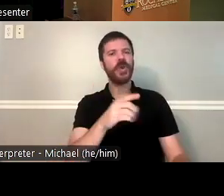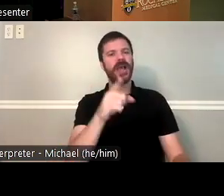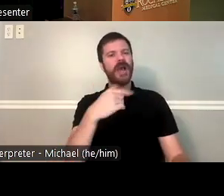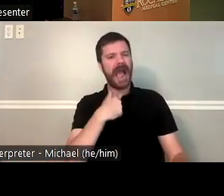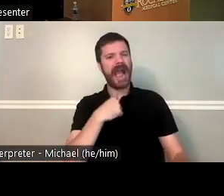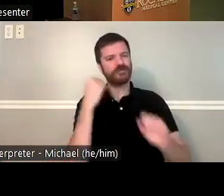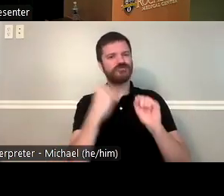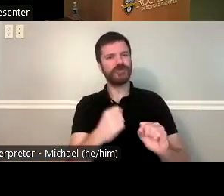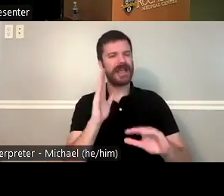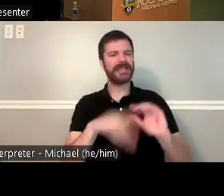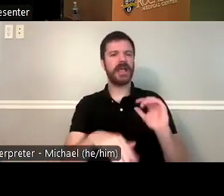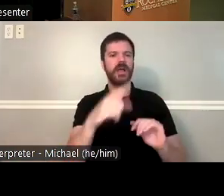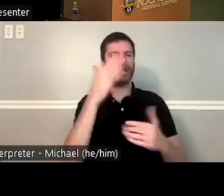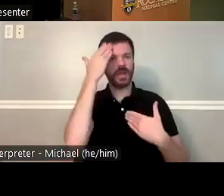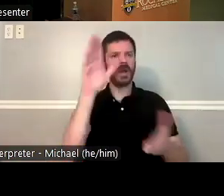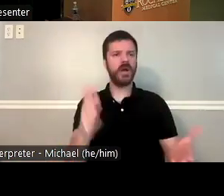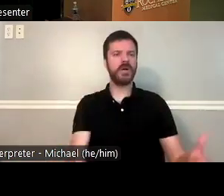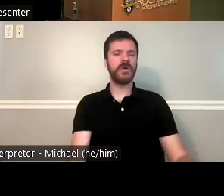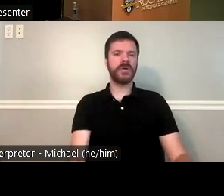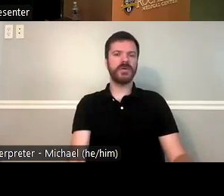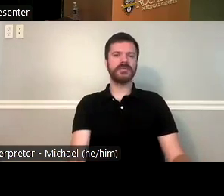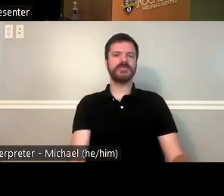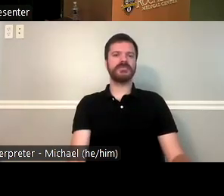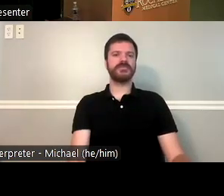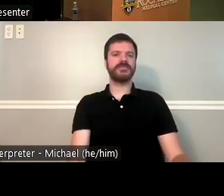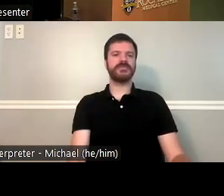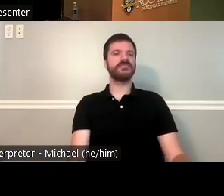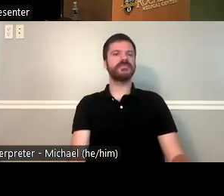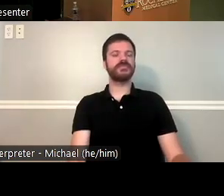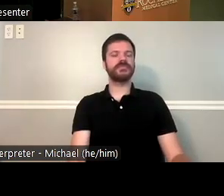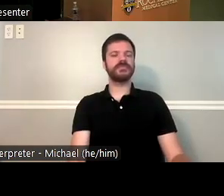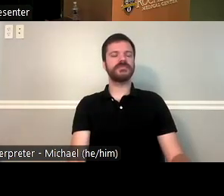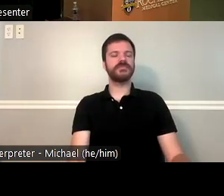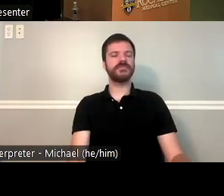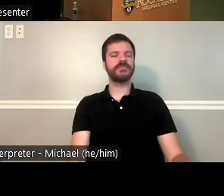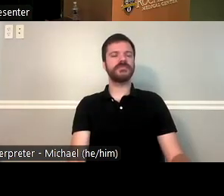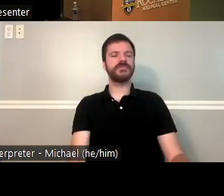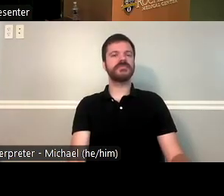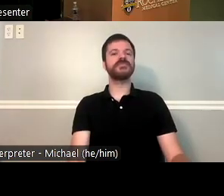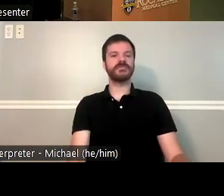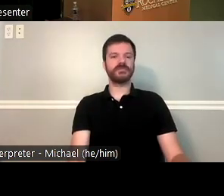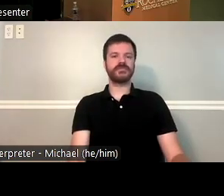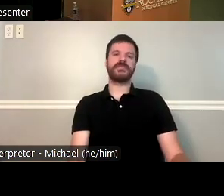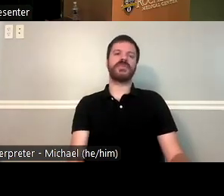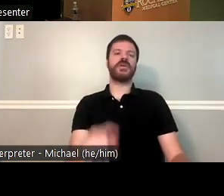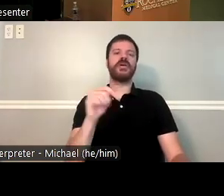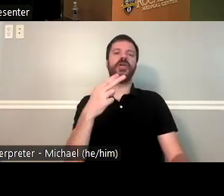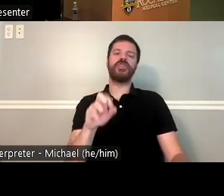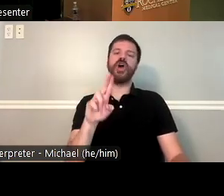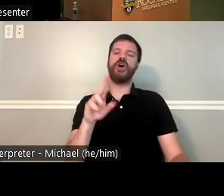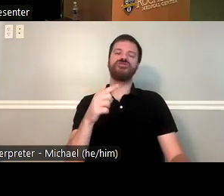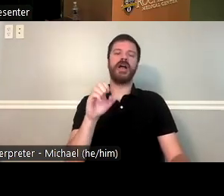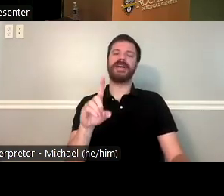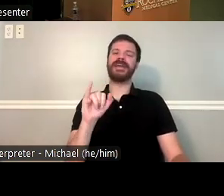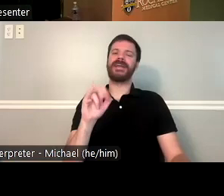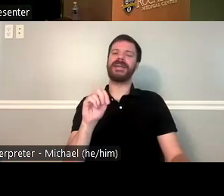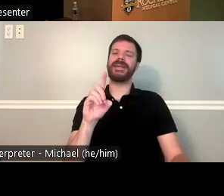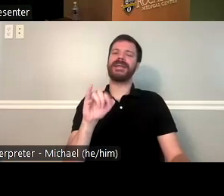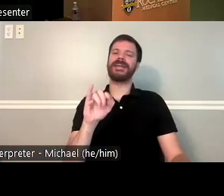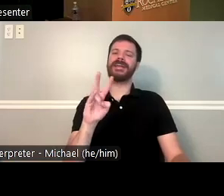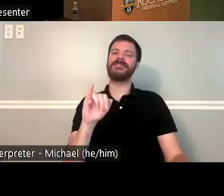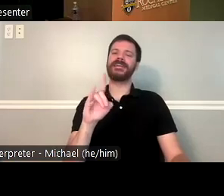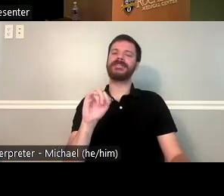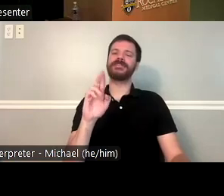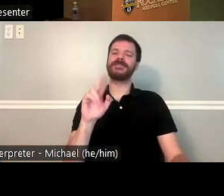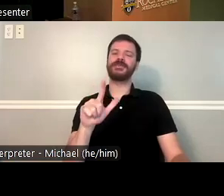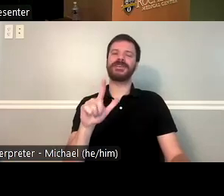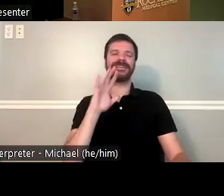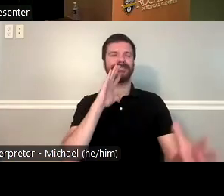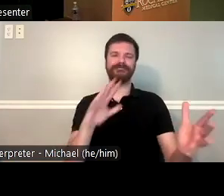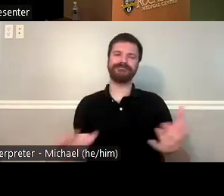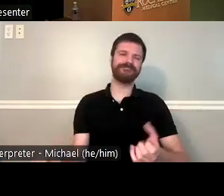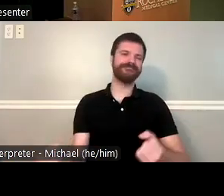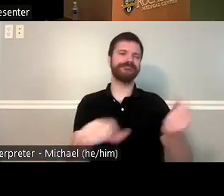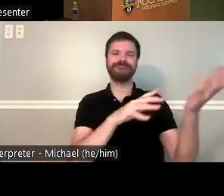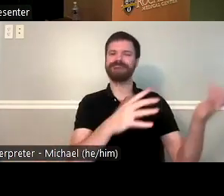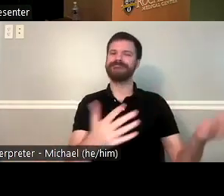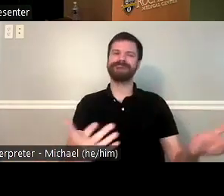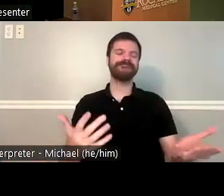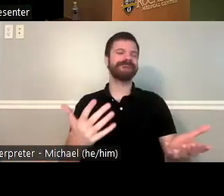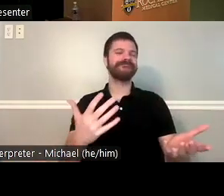know uh the myth of the rugged individual this uh and resilience has been so much uh buzzword now